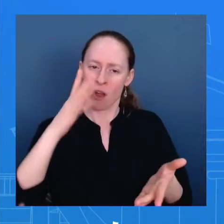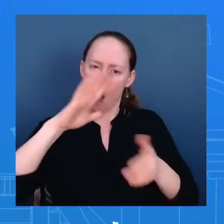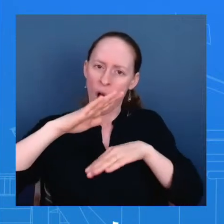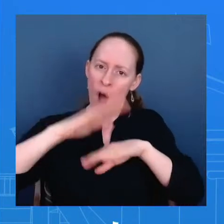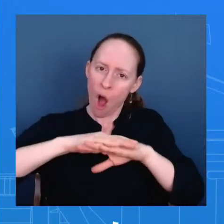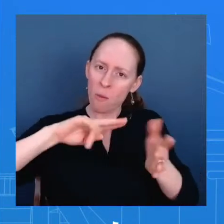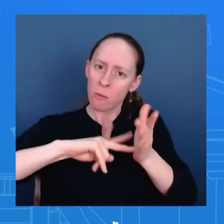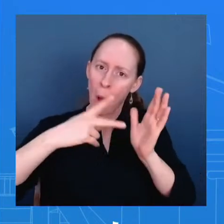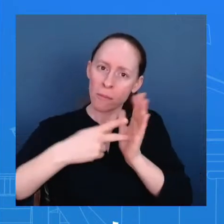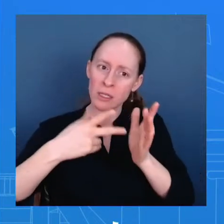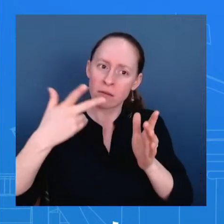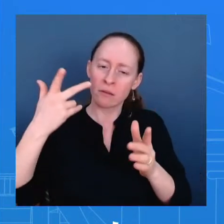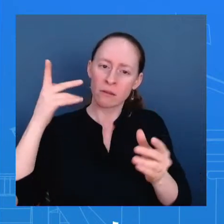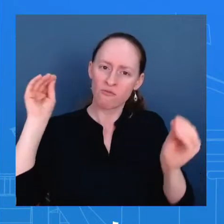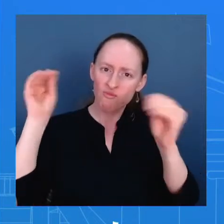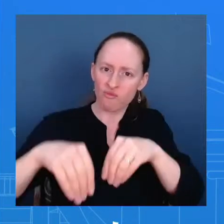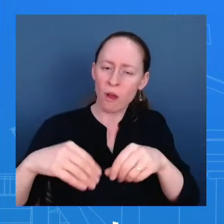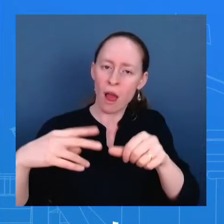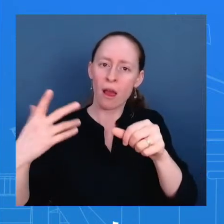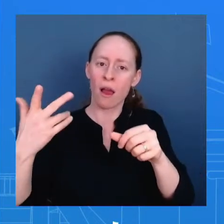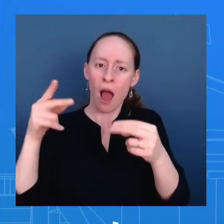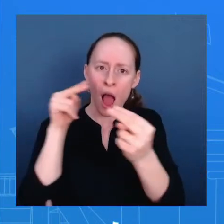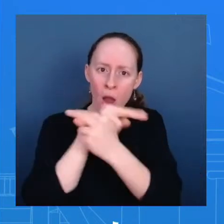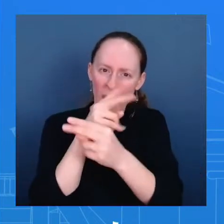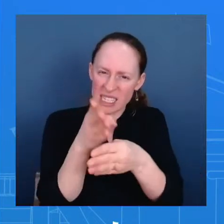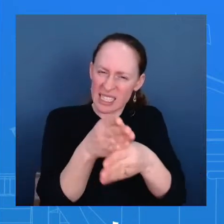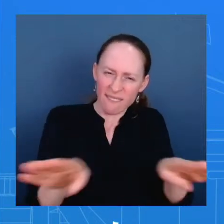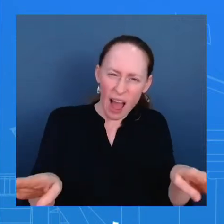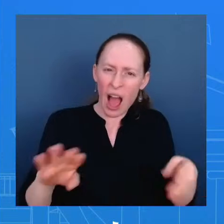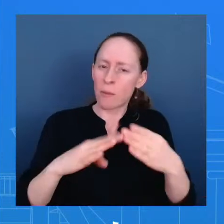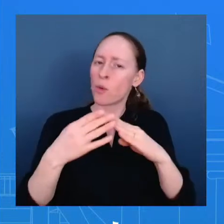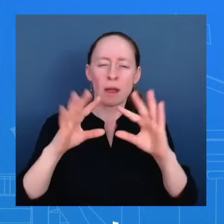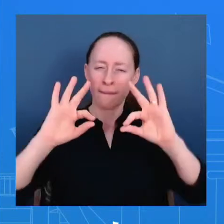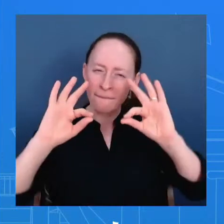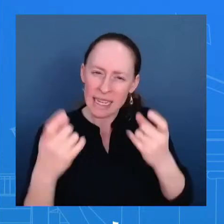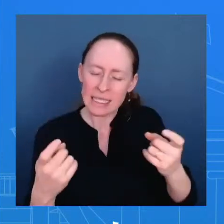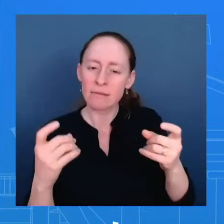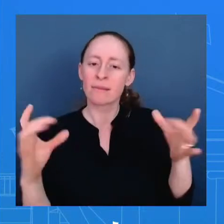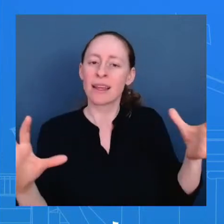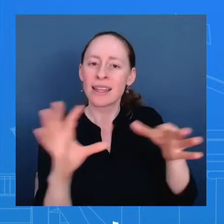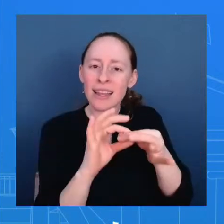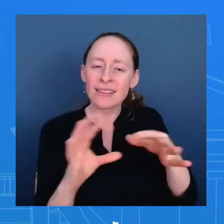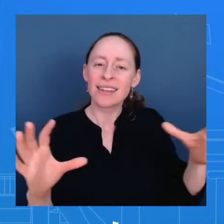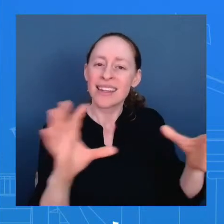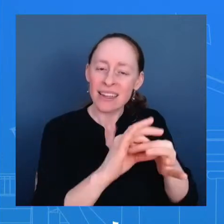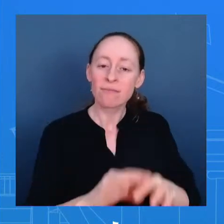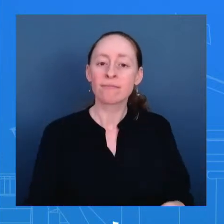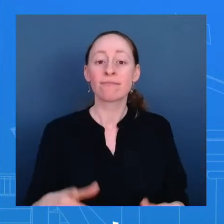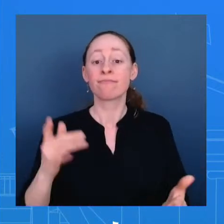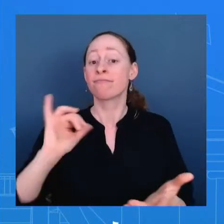We talked about -- about wealth creation. Each and every one of these young men -- who, I will say, were exceptional --